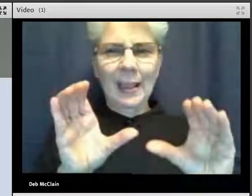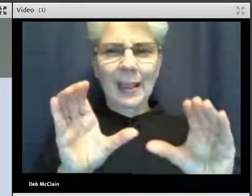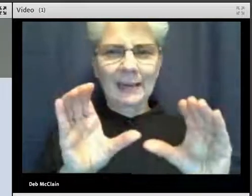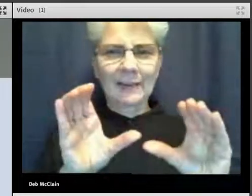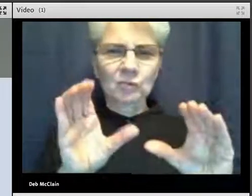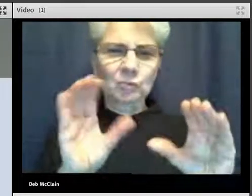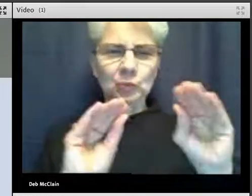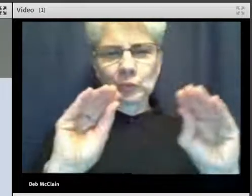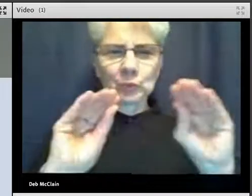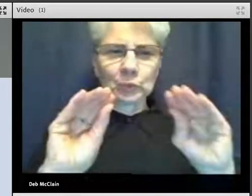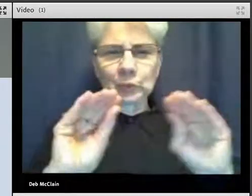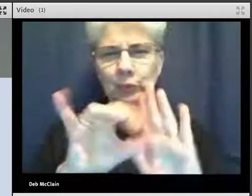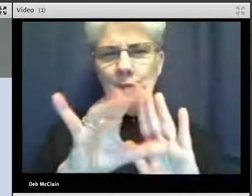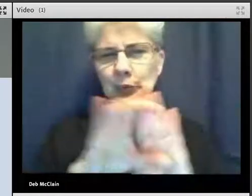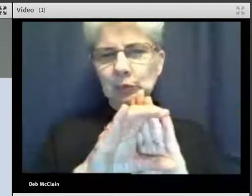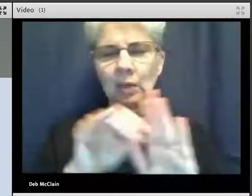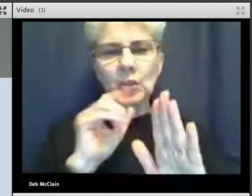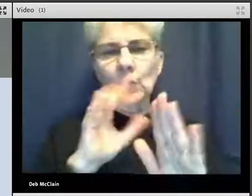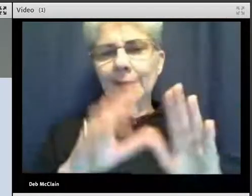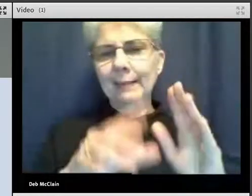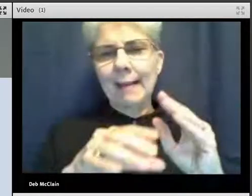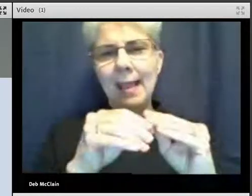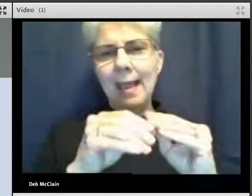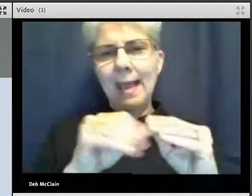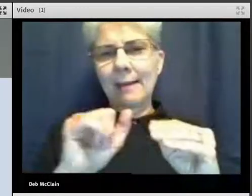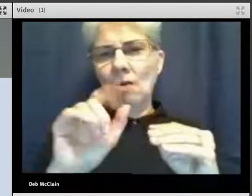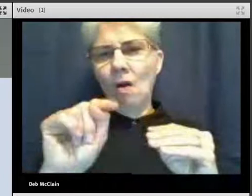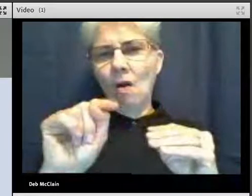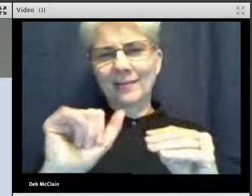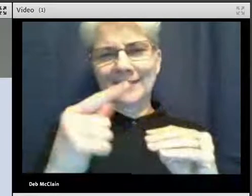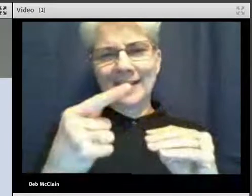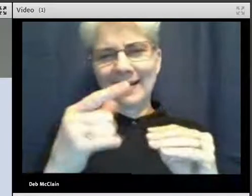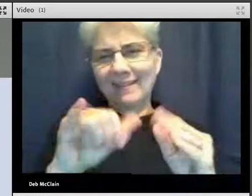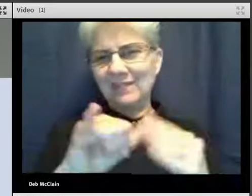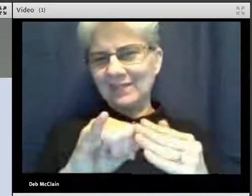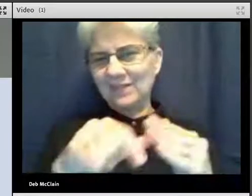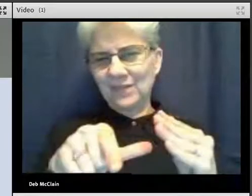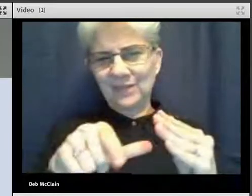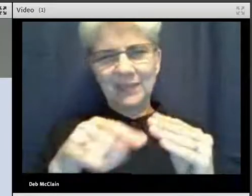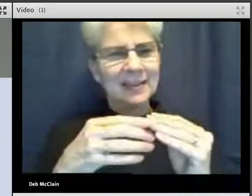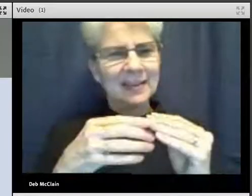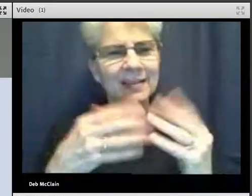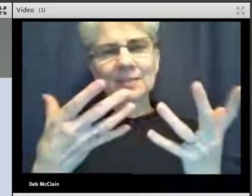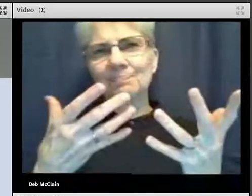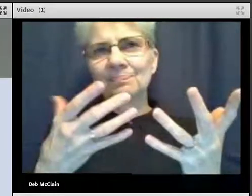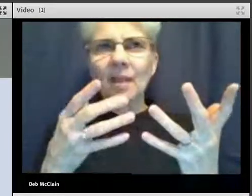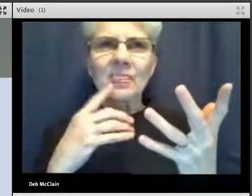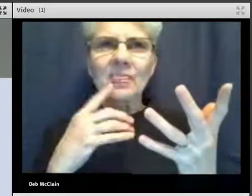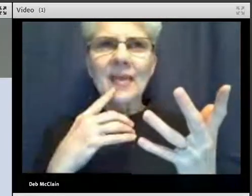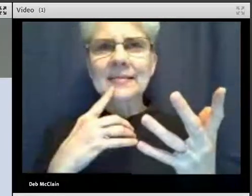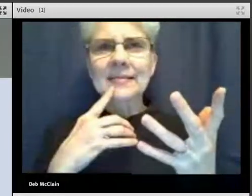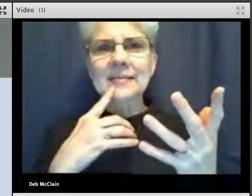So you would not at alt-text. That's sort of the prevailing theory now,